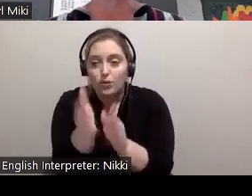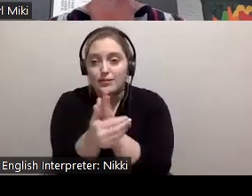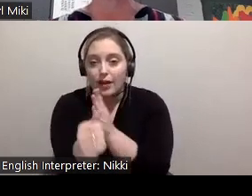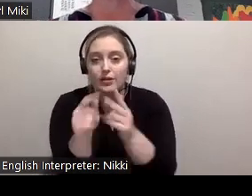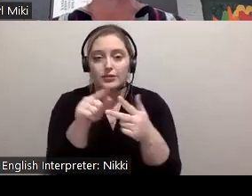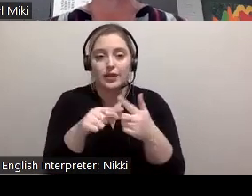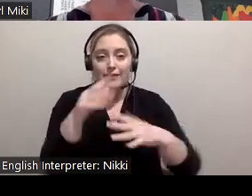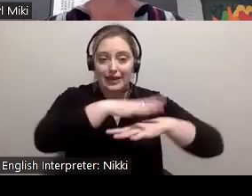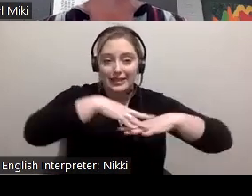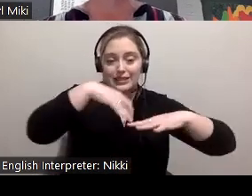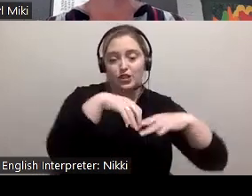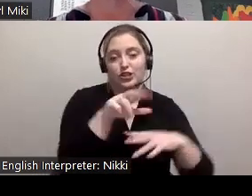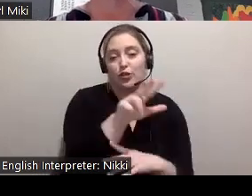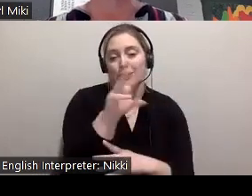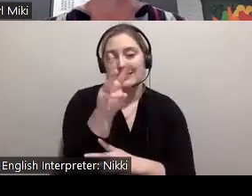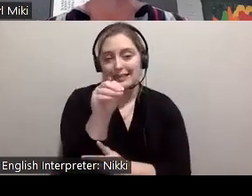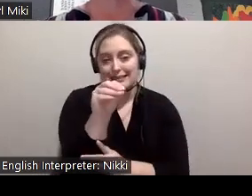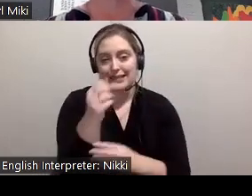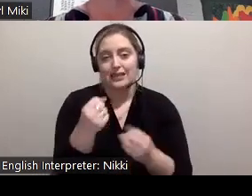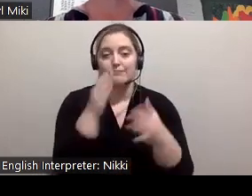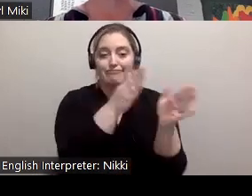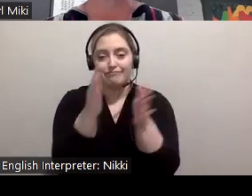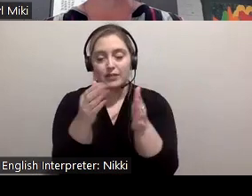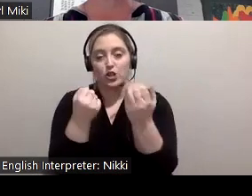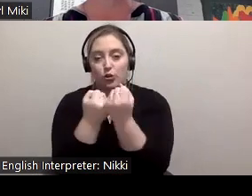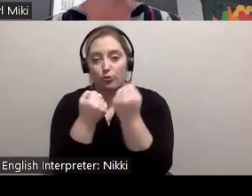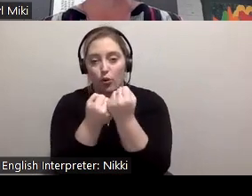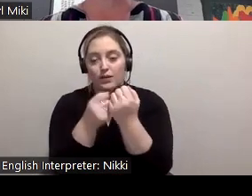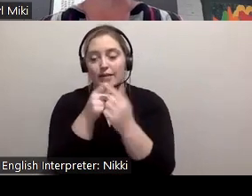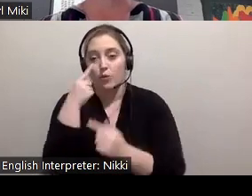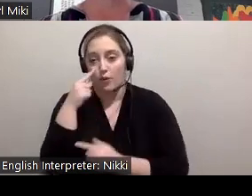360, Support and Recognize as well. And tonight